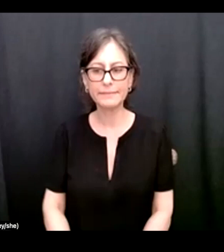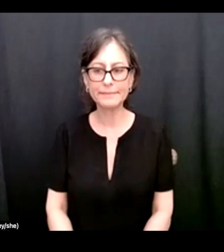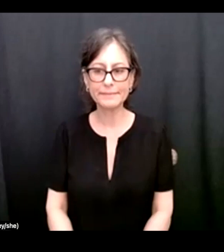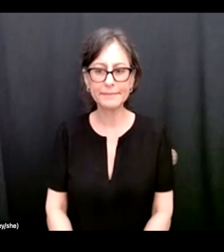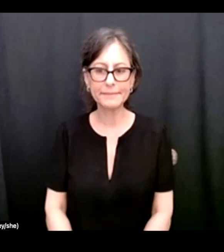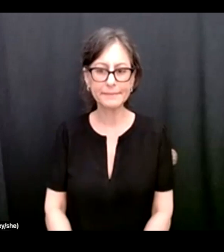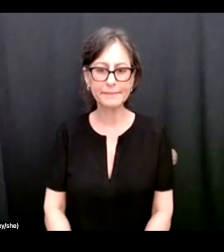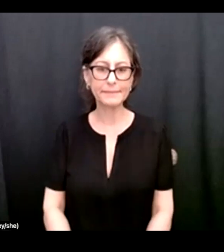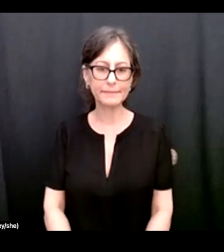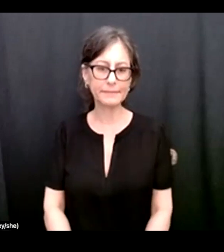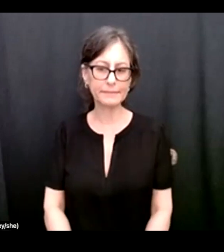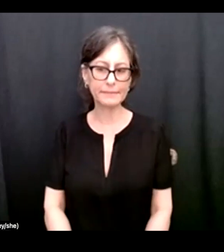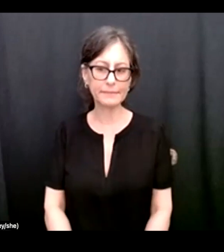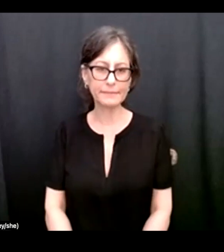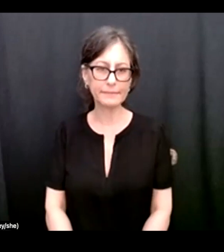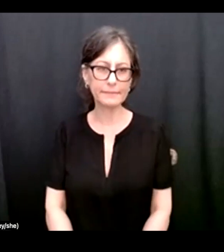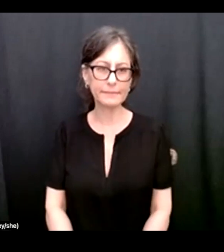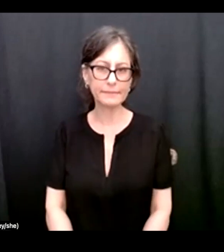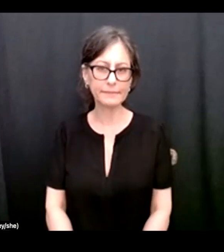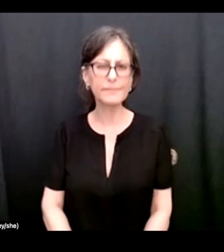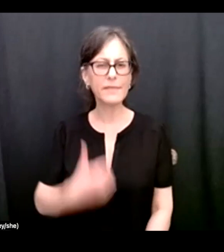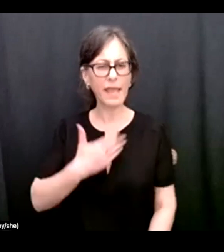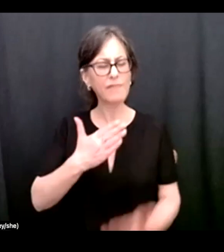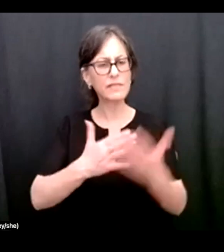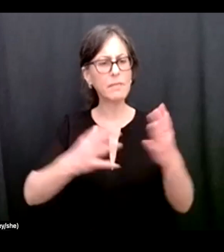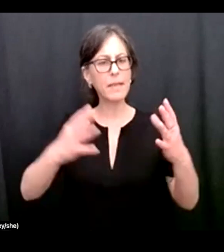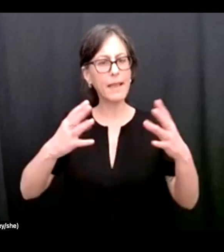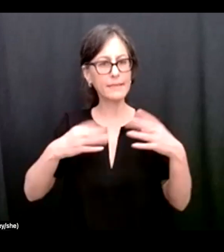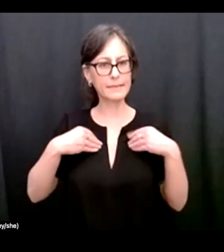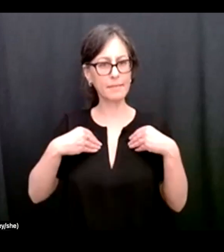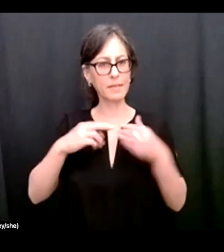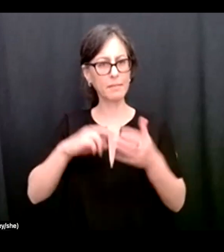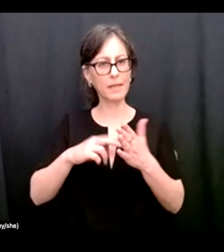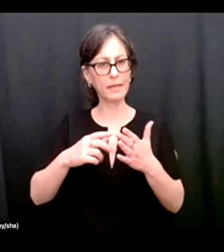and a level of acceptance, not in the sense of like, this is how things should remain